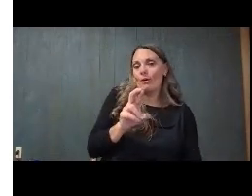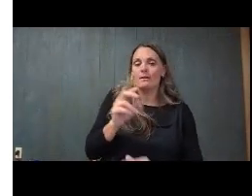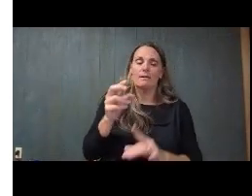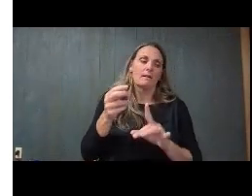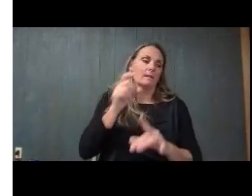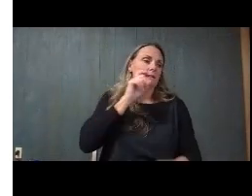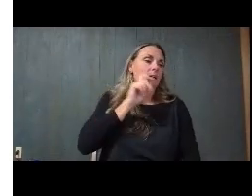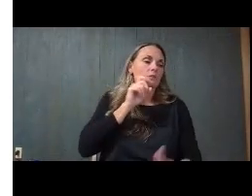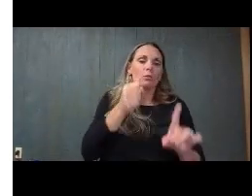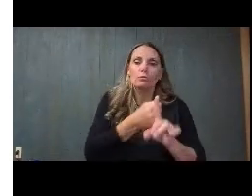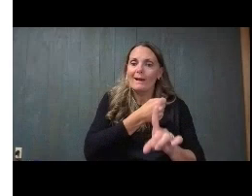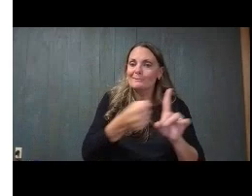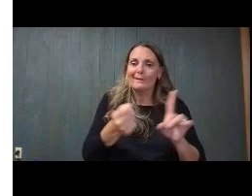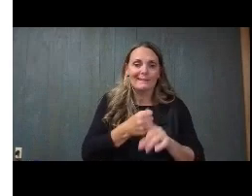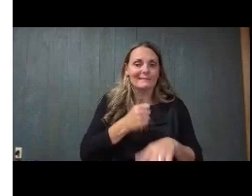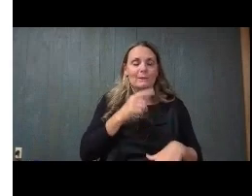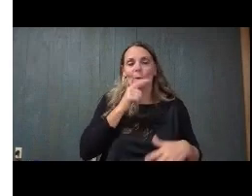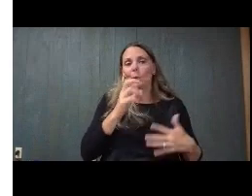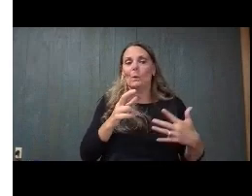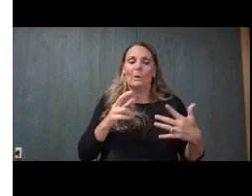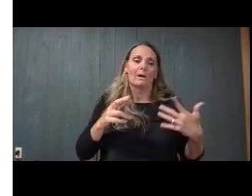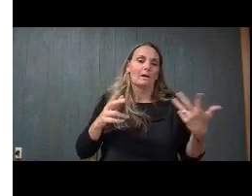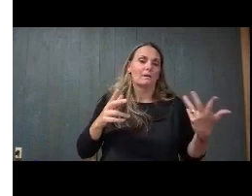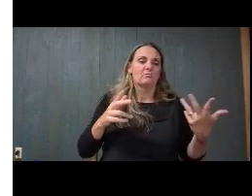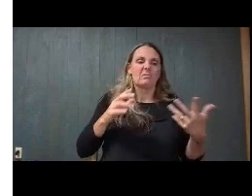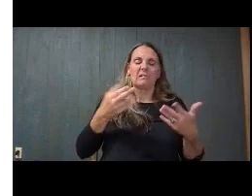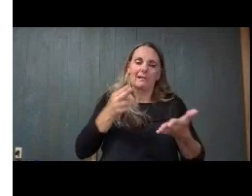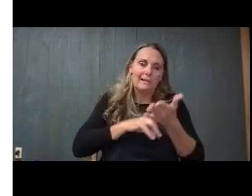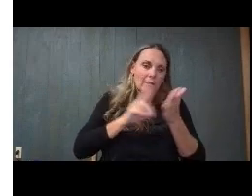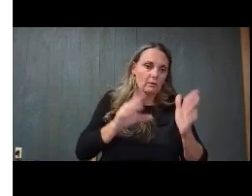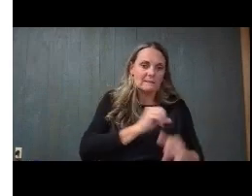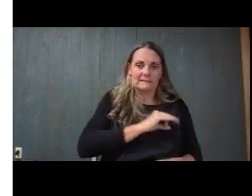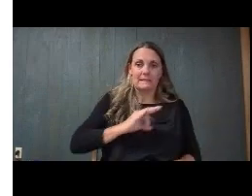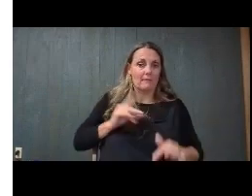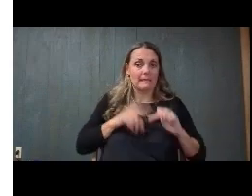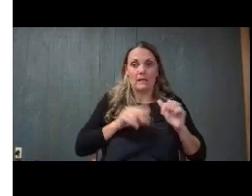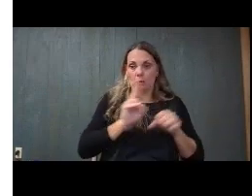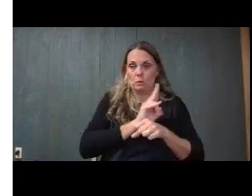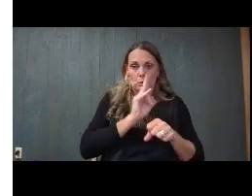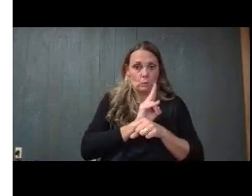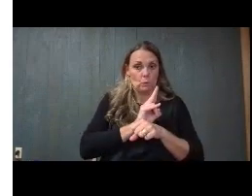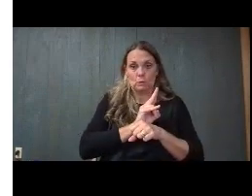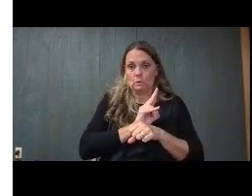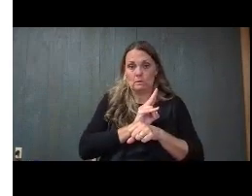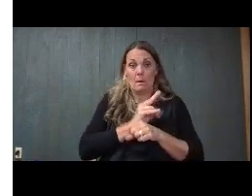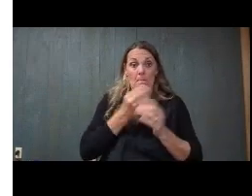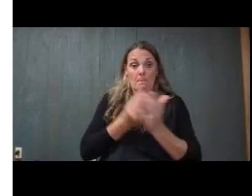training for administrative or clerical staff funds can't be allocated for training